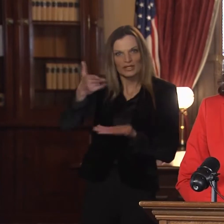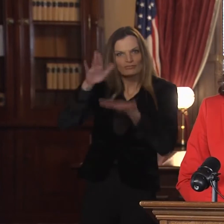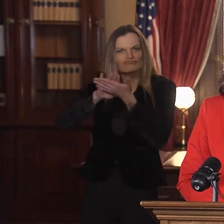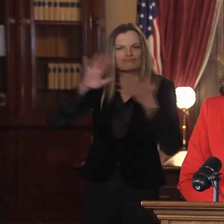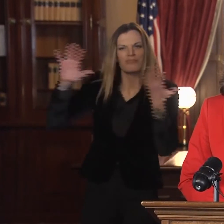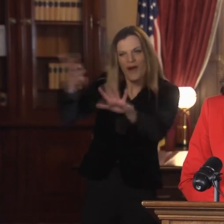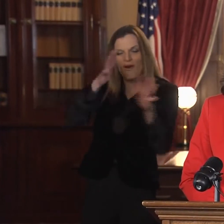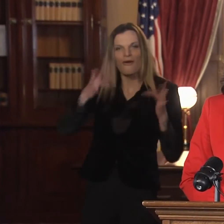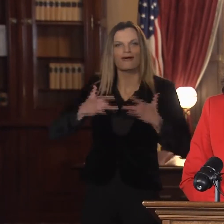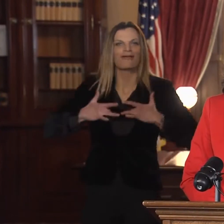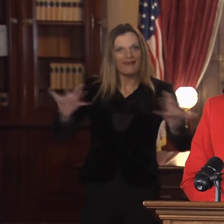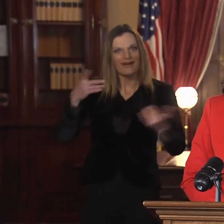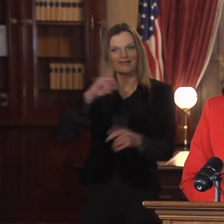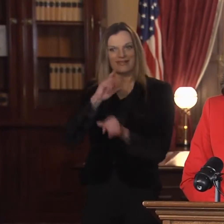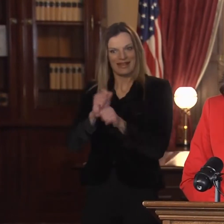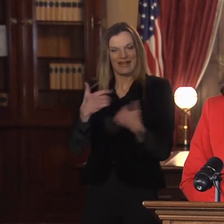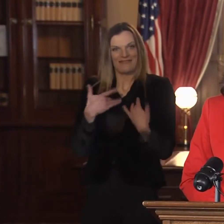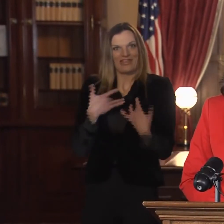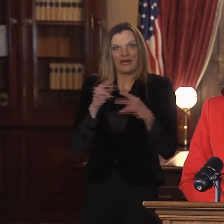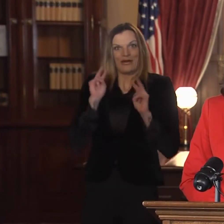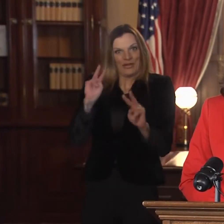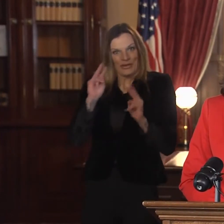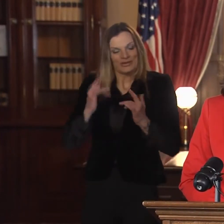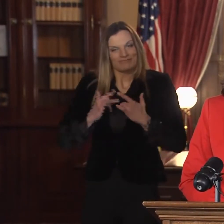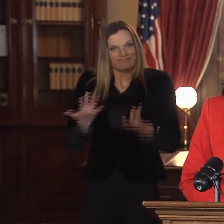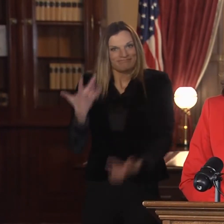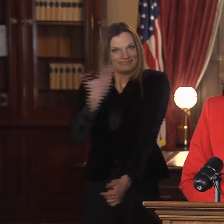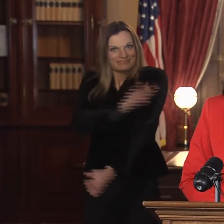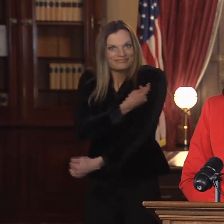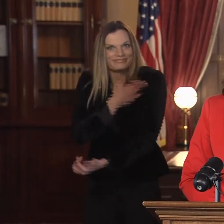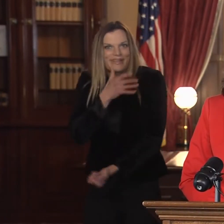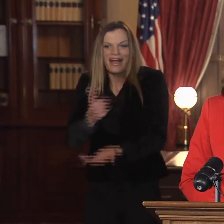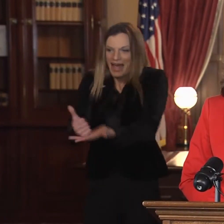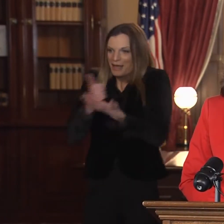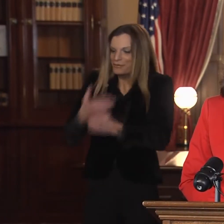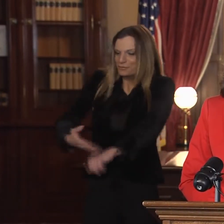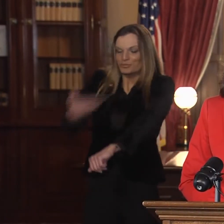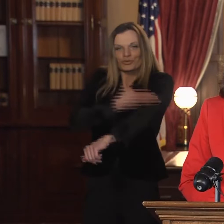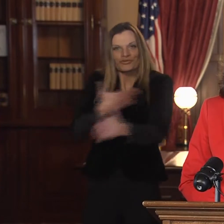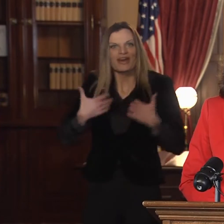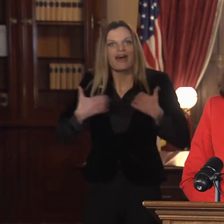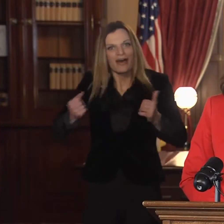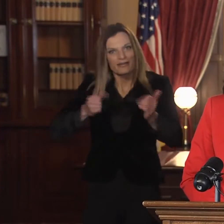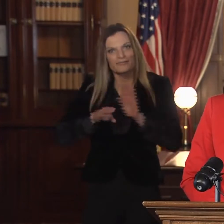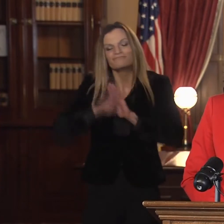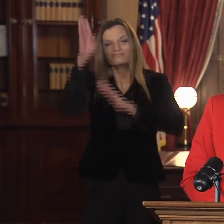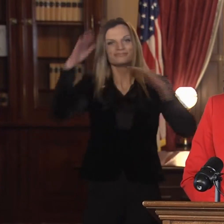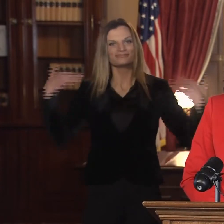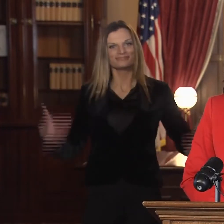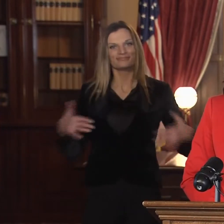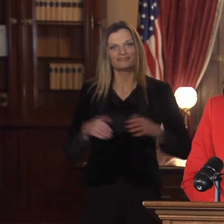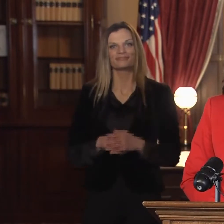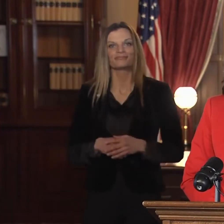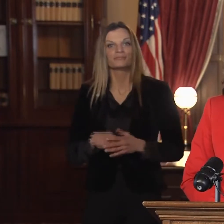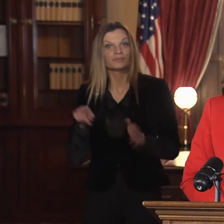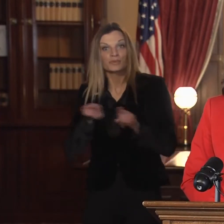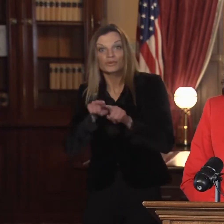WORKERS CLAPPING FOR ONE ANOTHER AND VACCINE THAT IS BRINGING HOPE ALL ACROSS THE COUNTRY